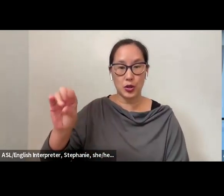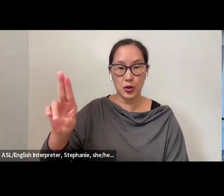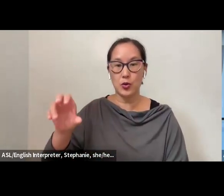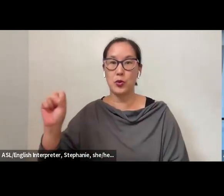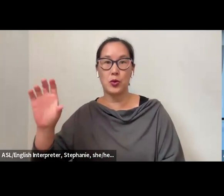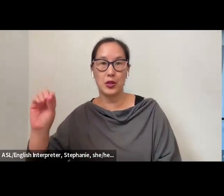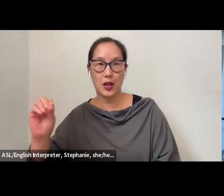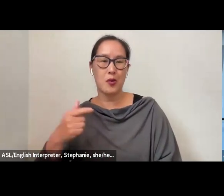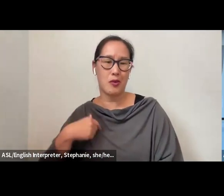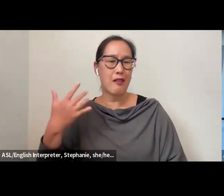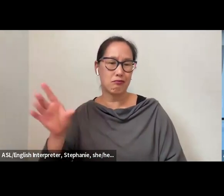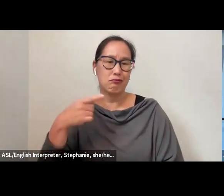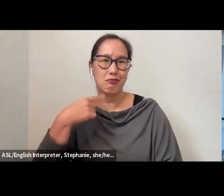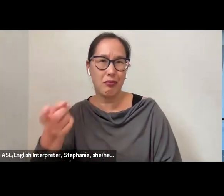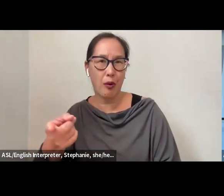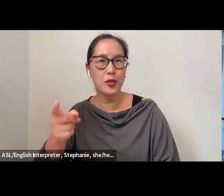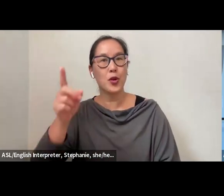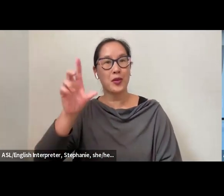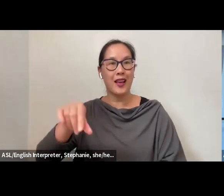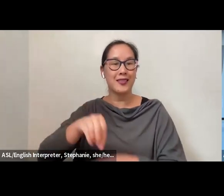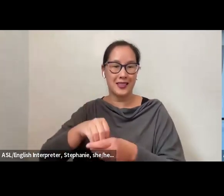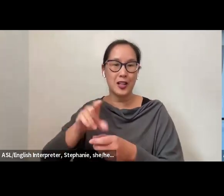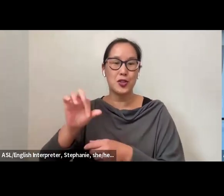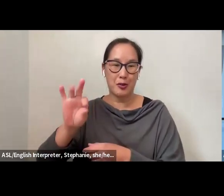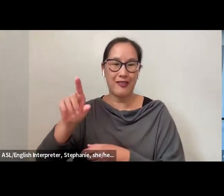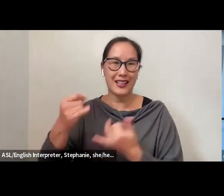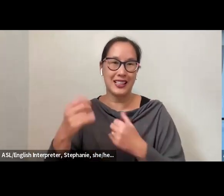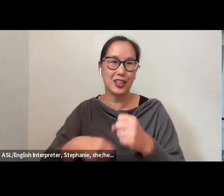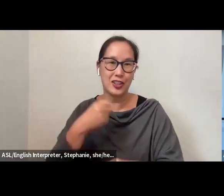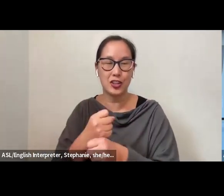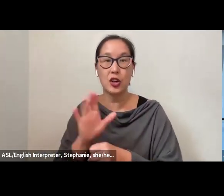about health gender, human rights and justice.